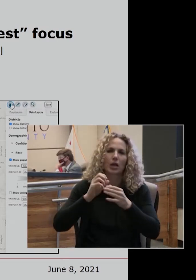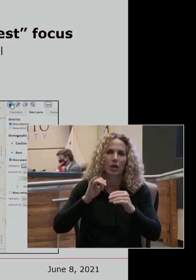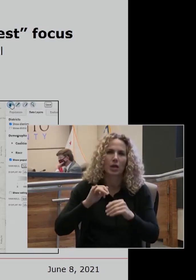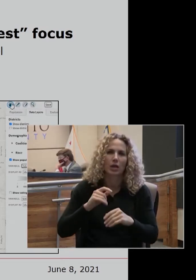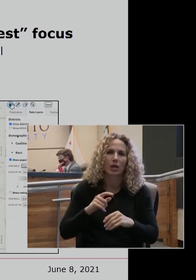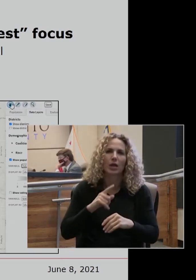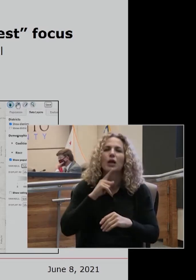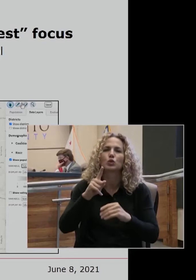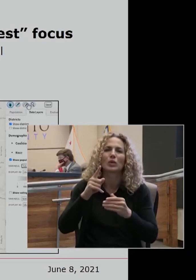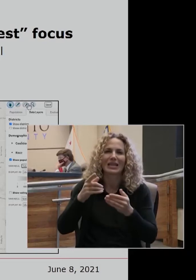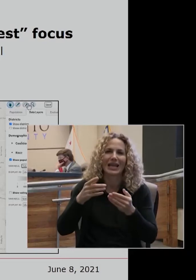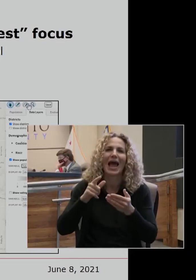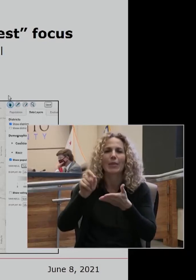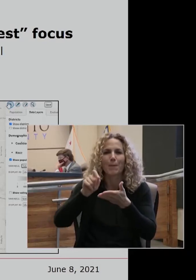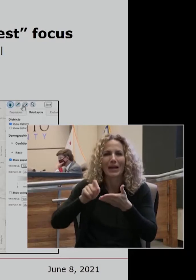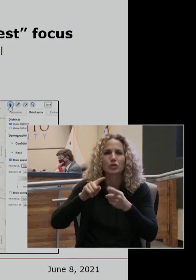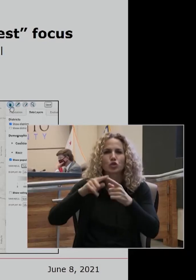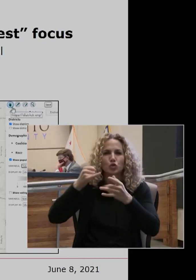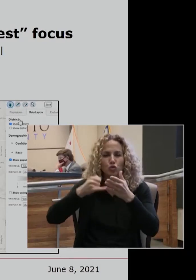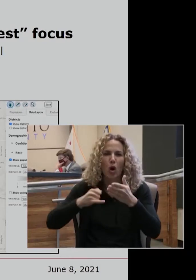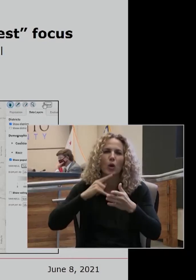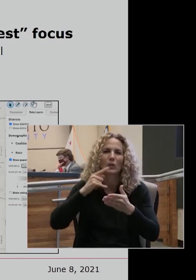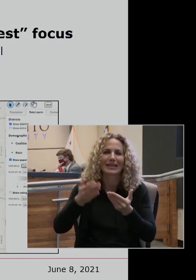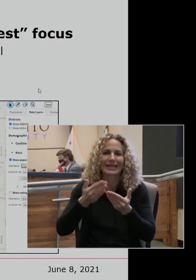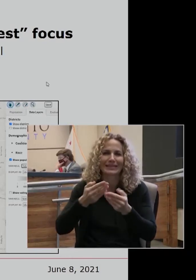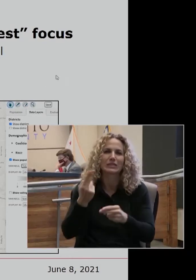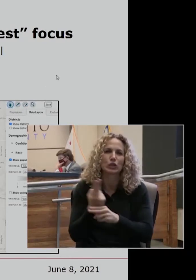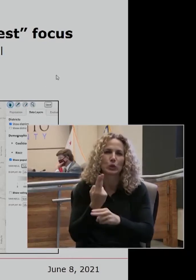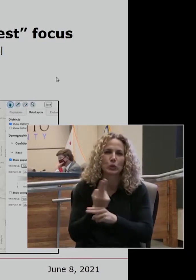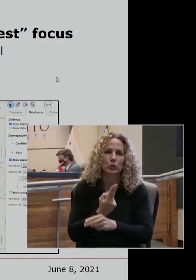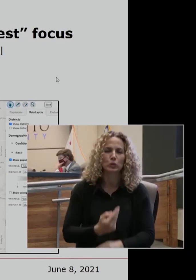AROUND. IT'S VERY, VERY EASY TO USE THE